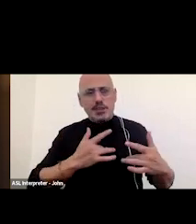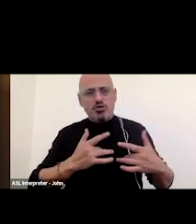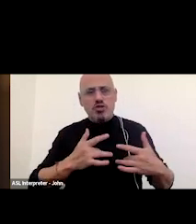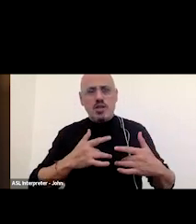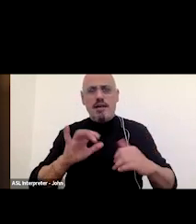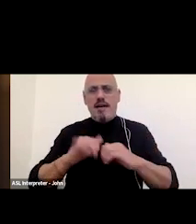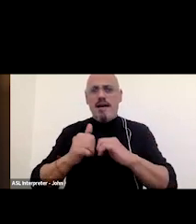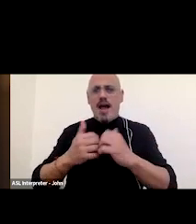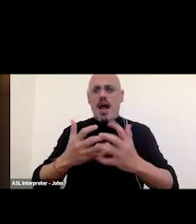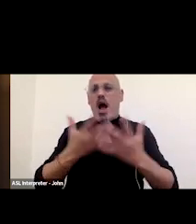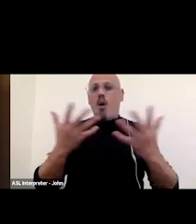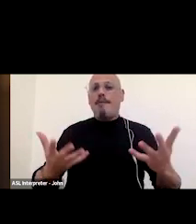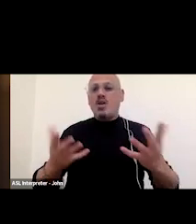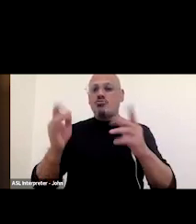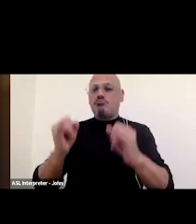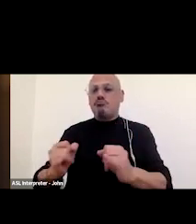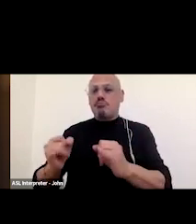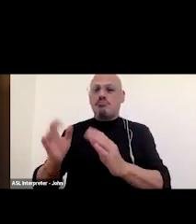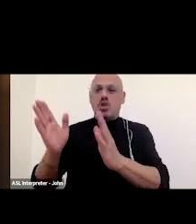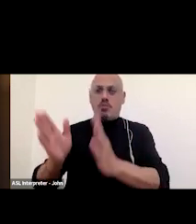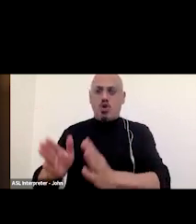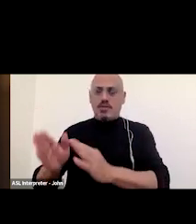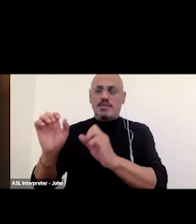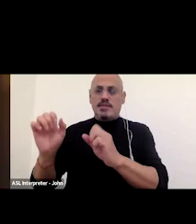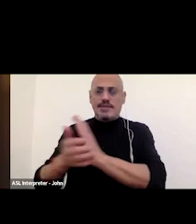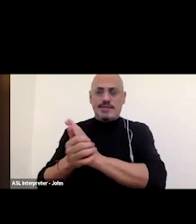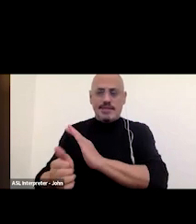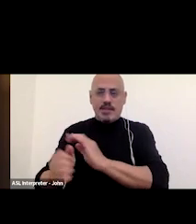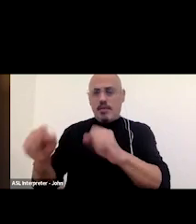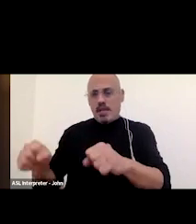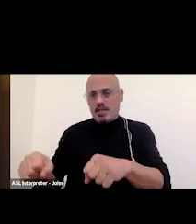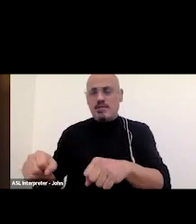how much of the individual's capacity is diminished.